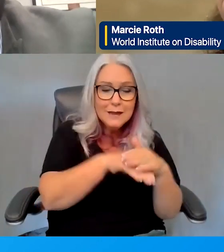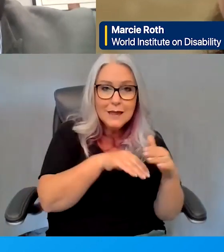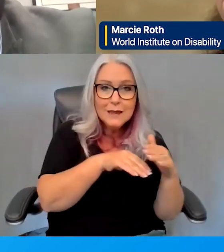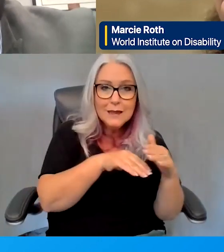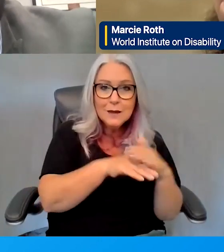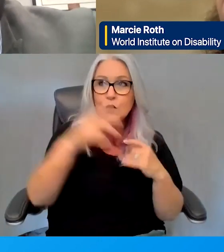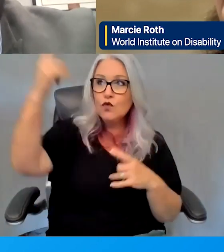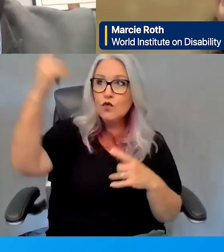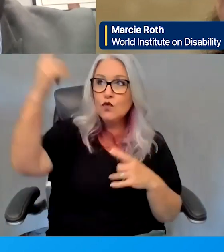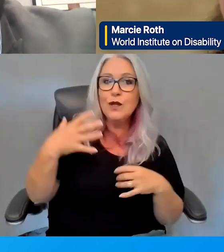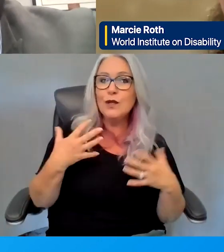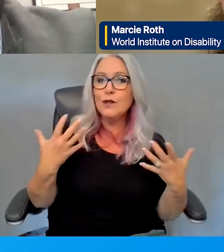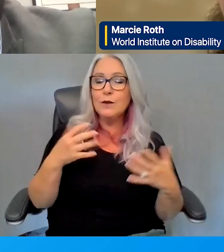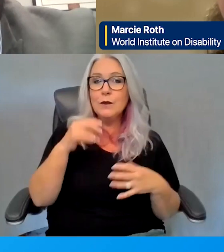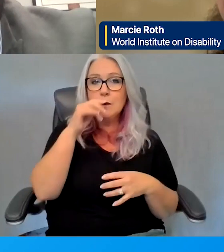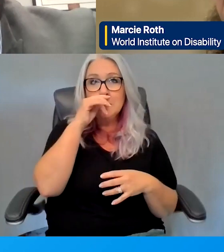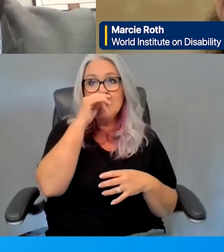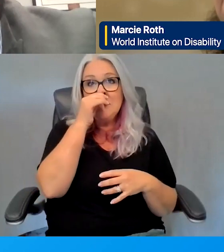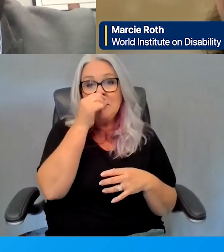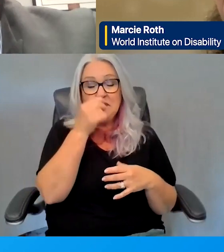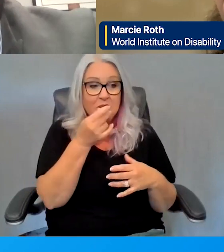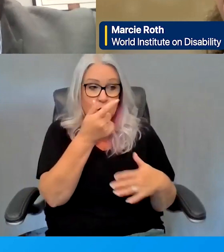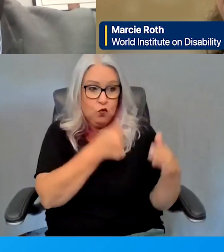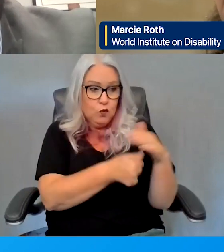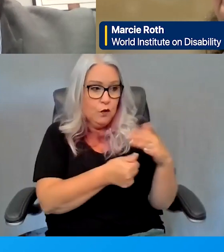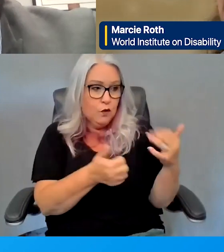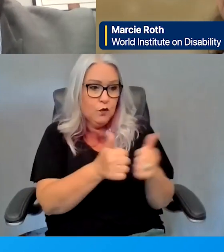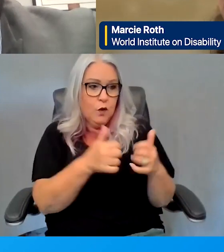are in shelters where they don't have access to the specific